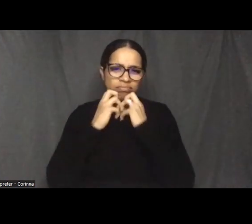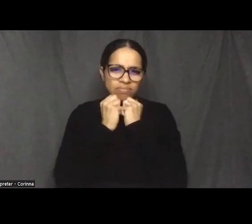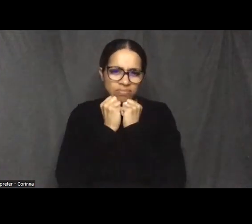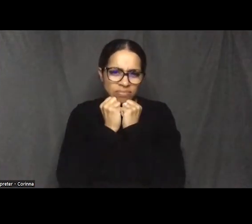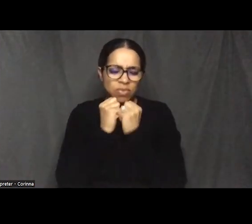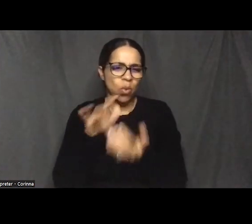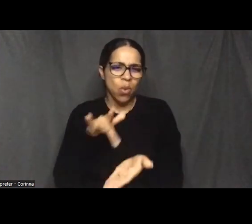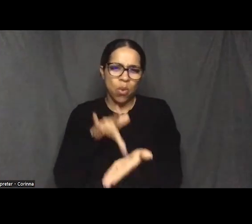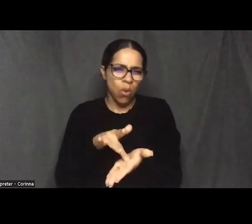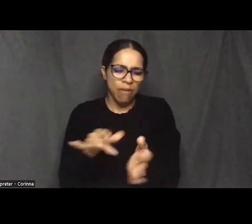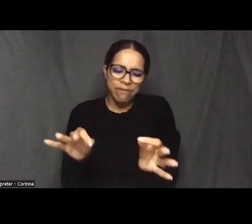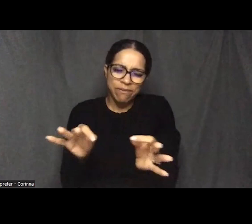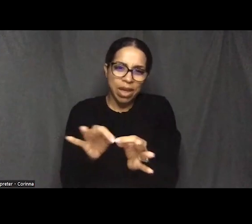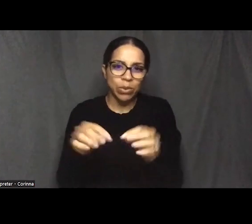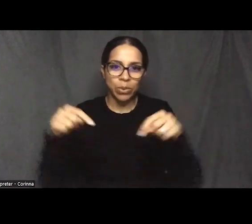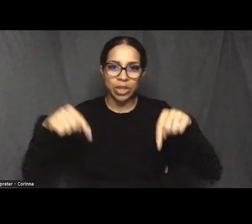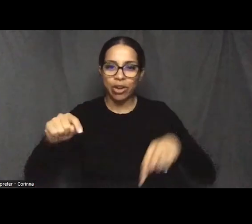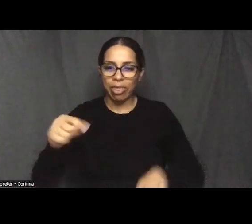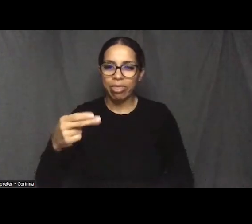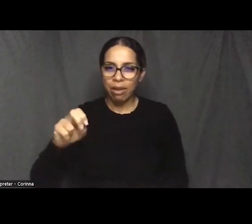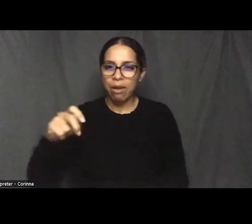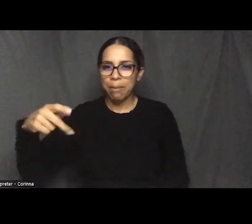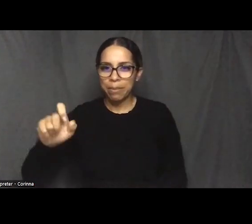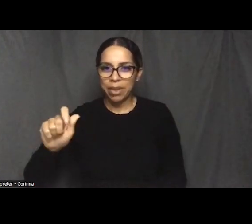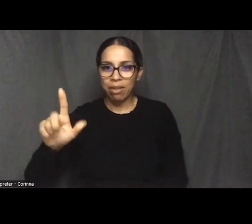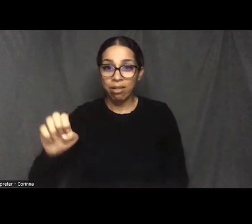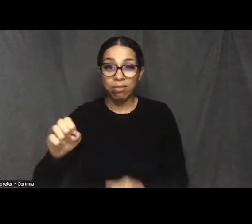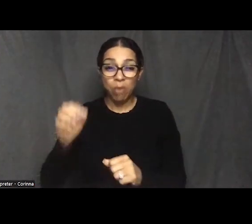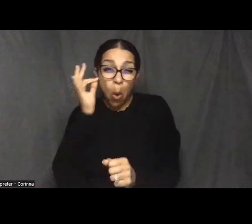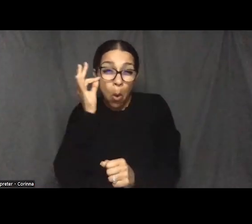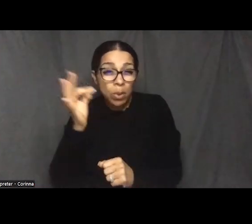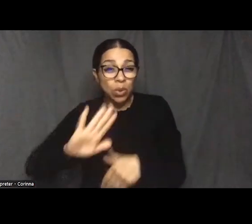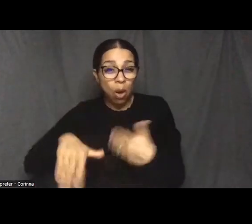you will find almost all of our programs are ASL interpreted and captioned.